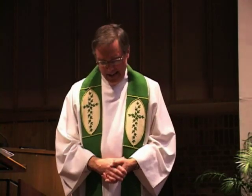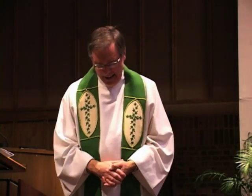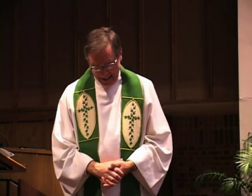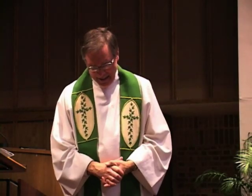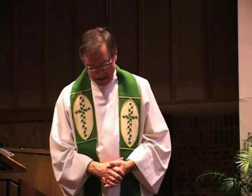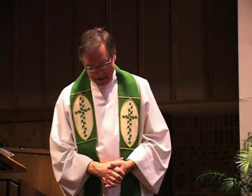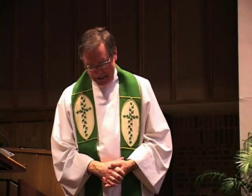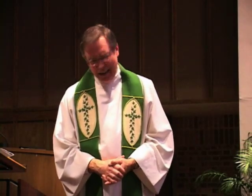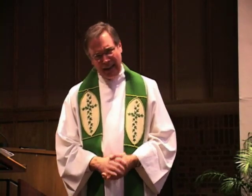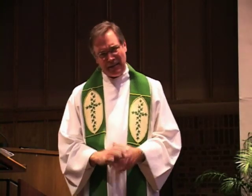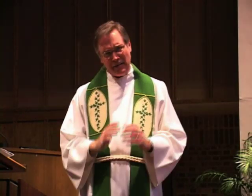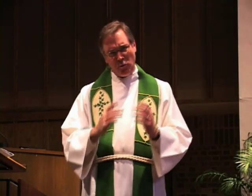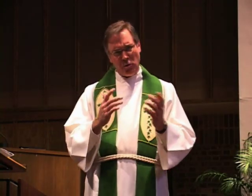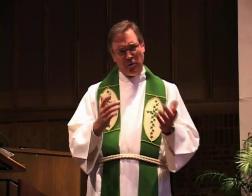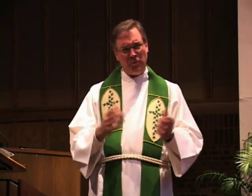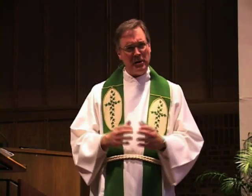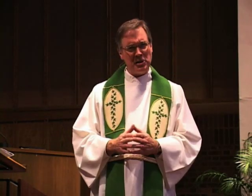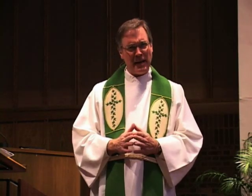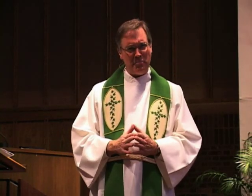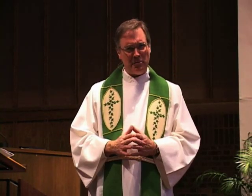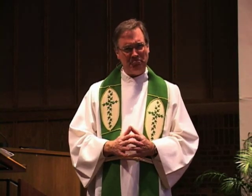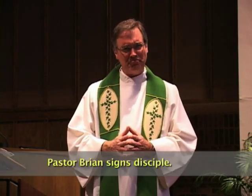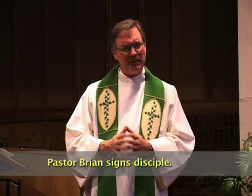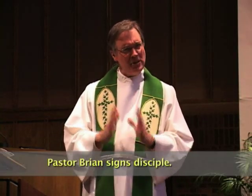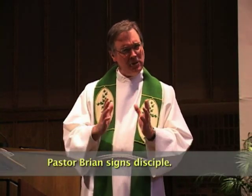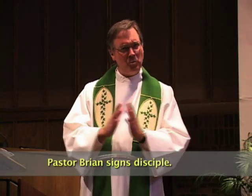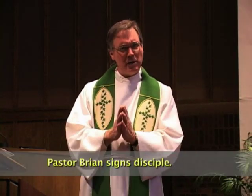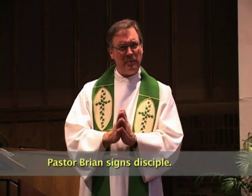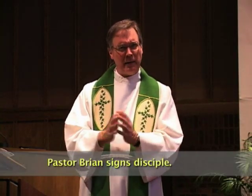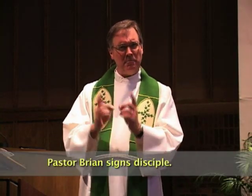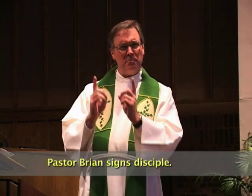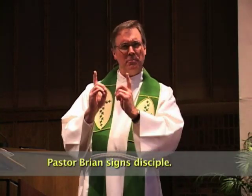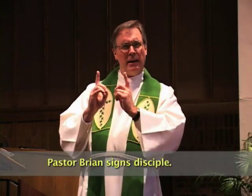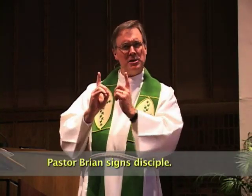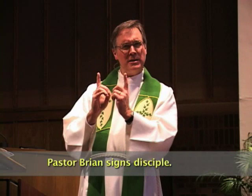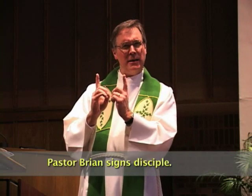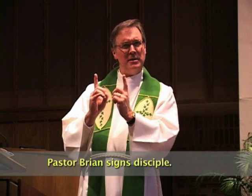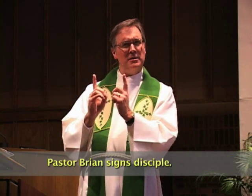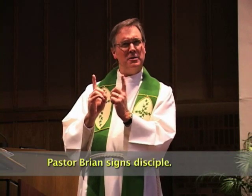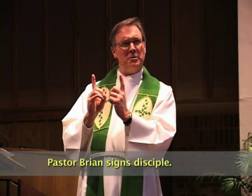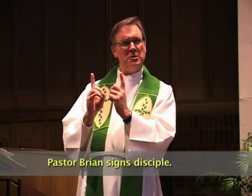Pastor Brian signs Peace] Brian: Then the word for disciple. Do it with me. Put your